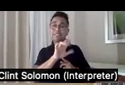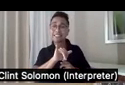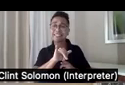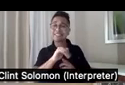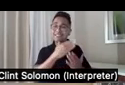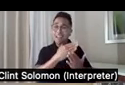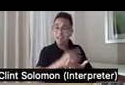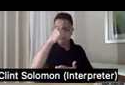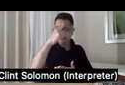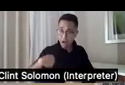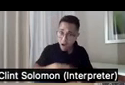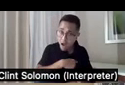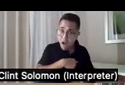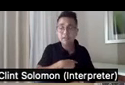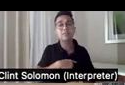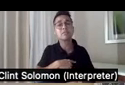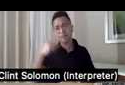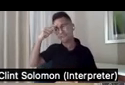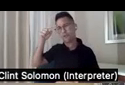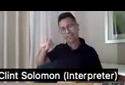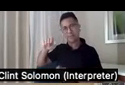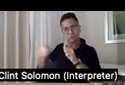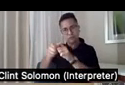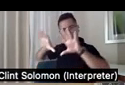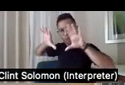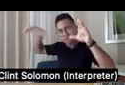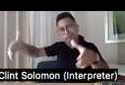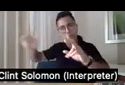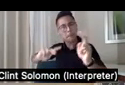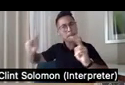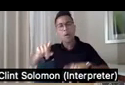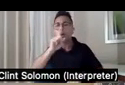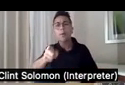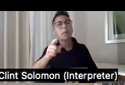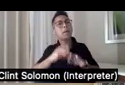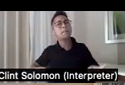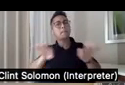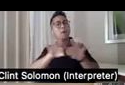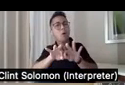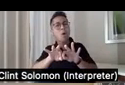and especially for this group of learners is an important context for communication to occur